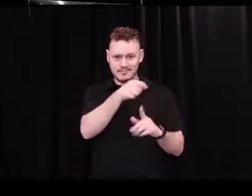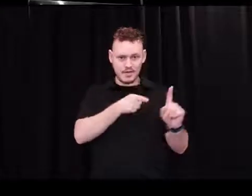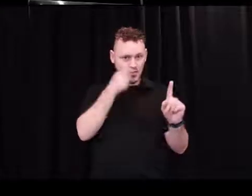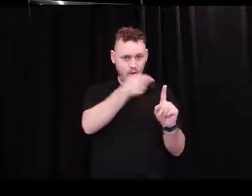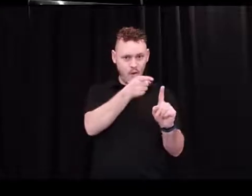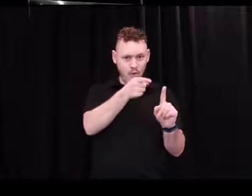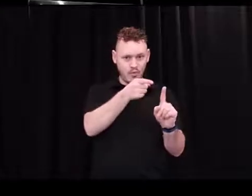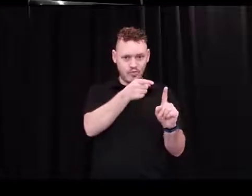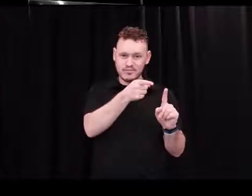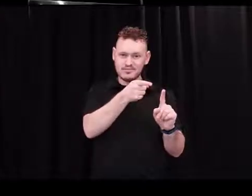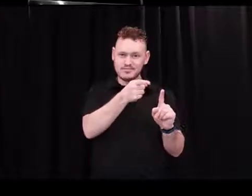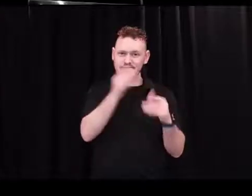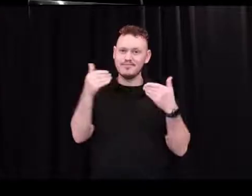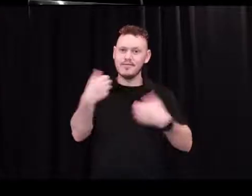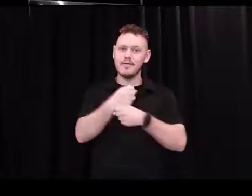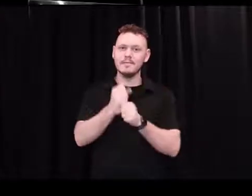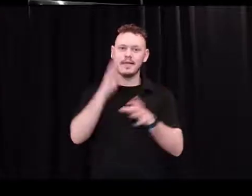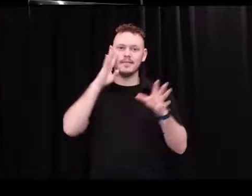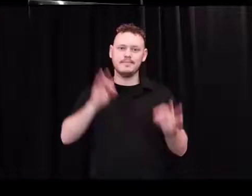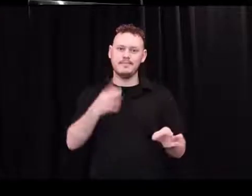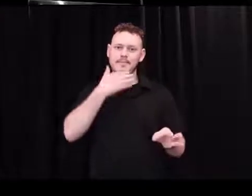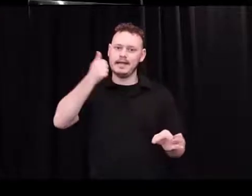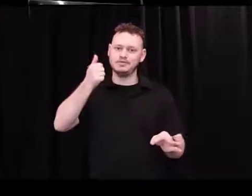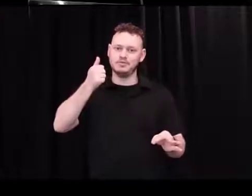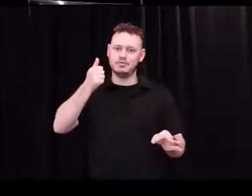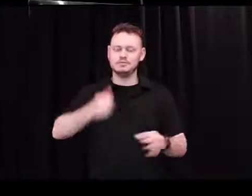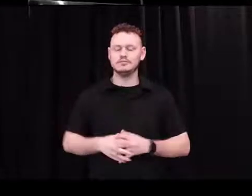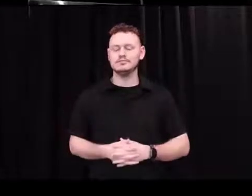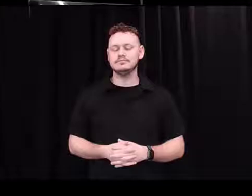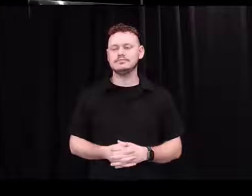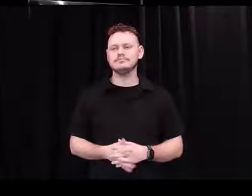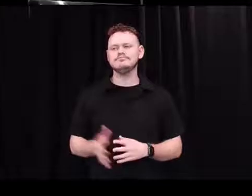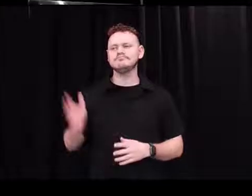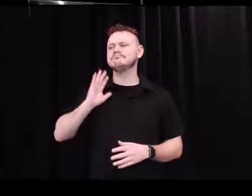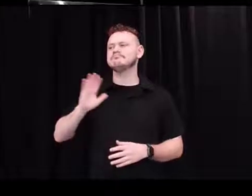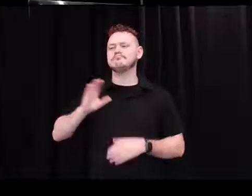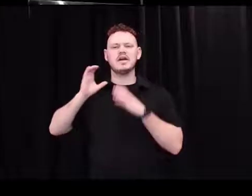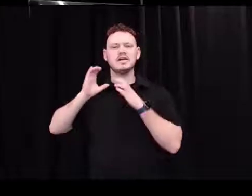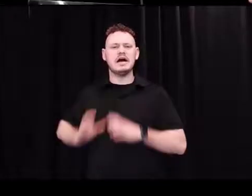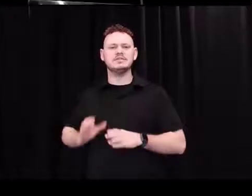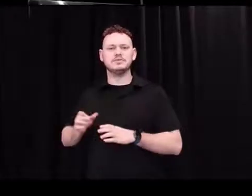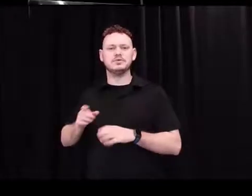make the best choice. I once had a customer, they they were they're a time tracking company who's